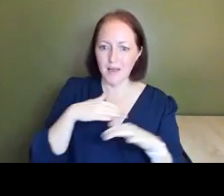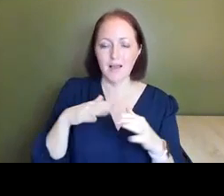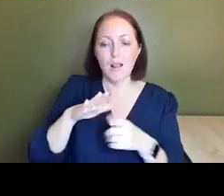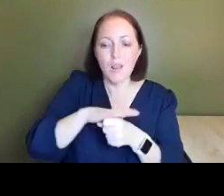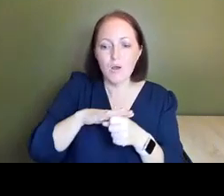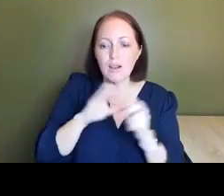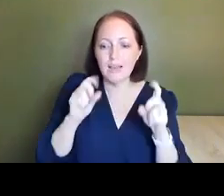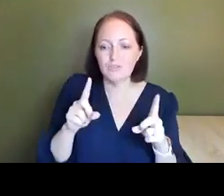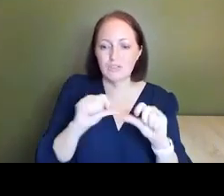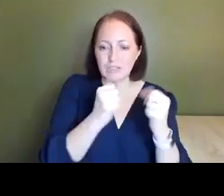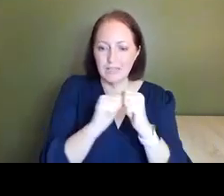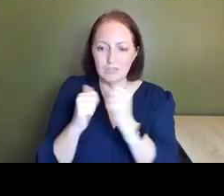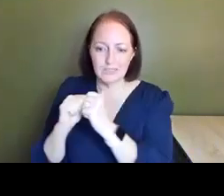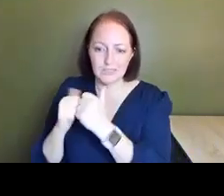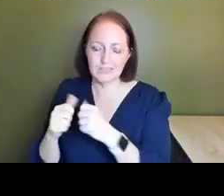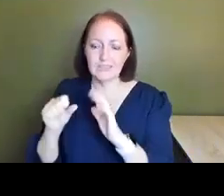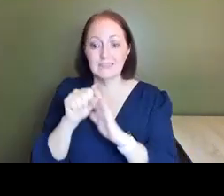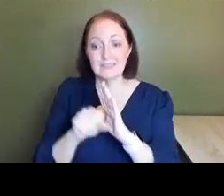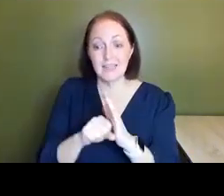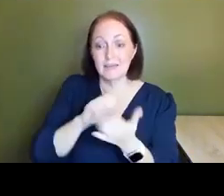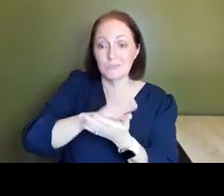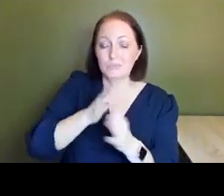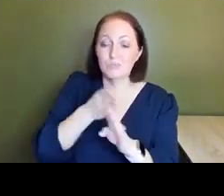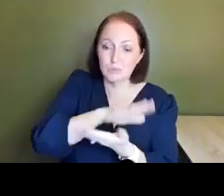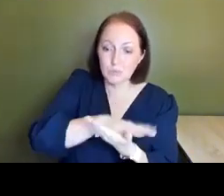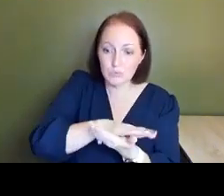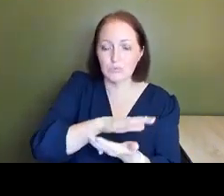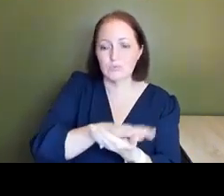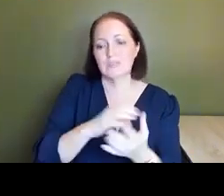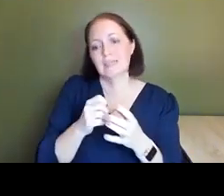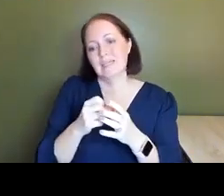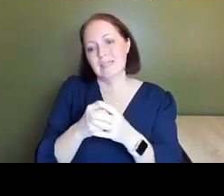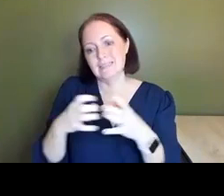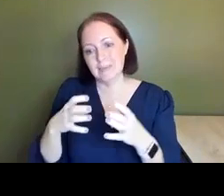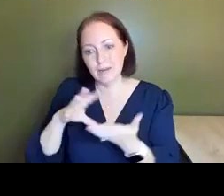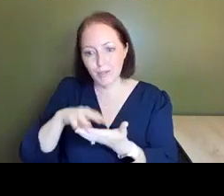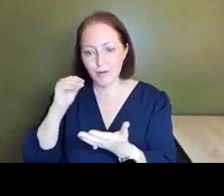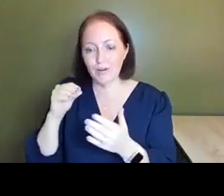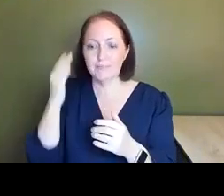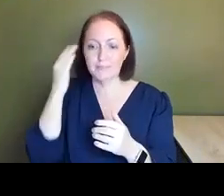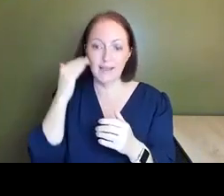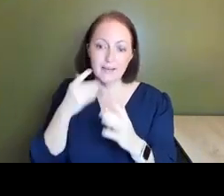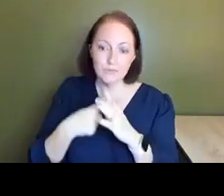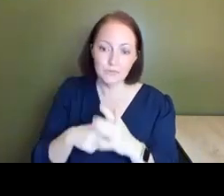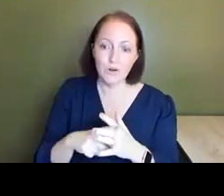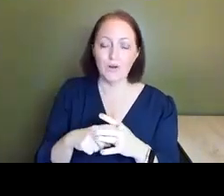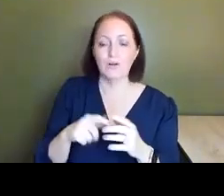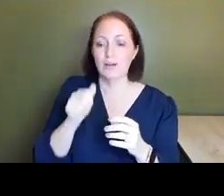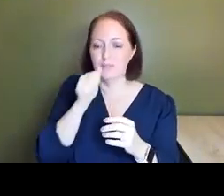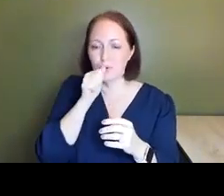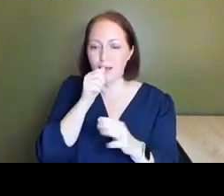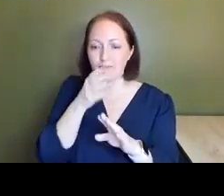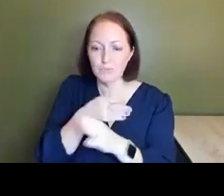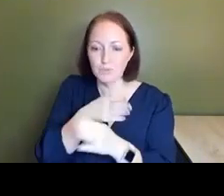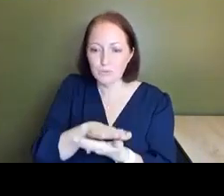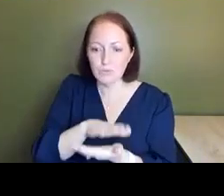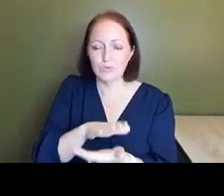agencies state preschools expanded learning head start private preschool and other learning